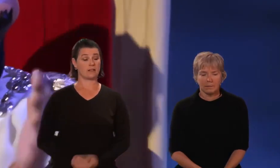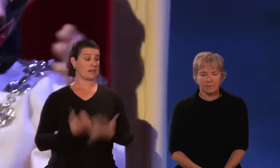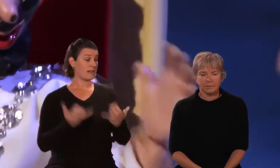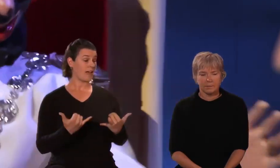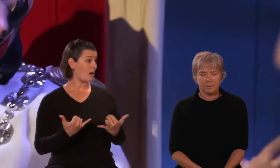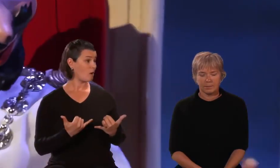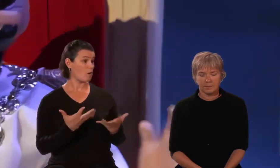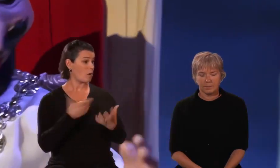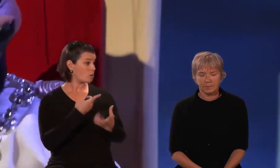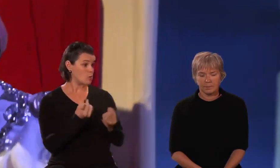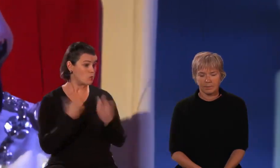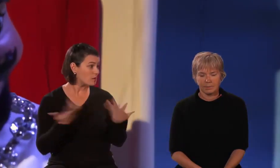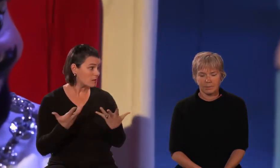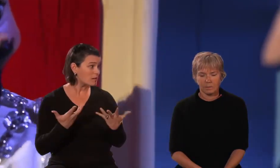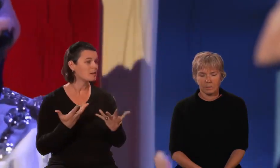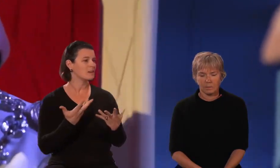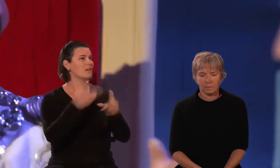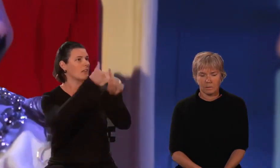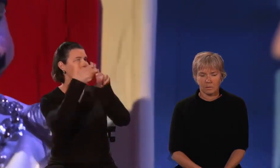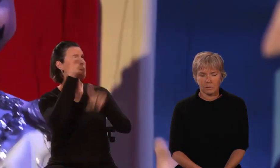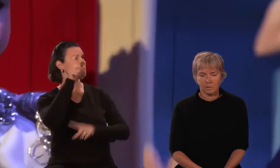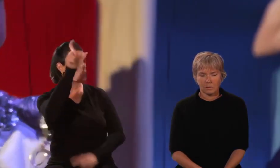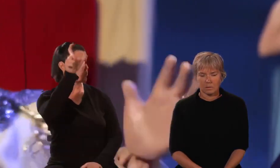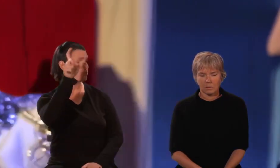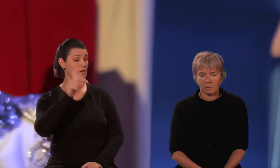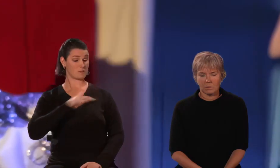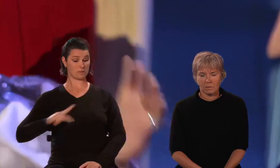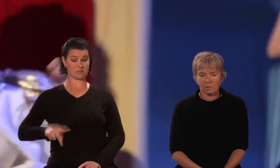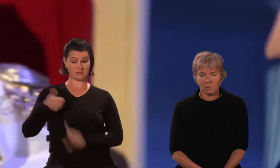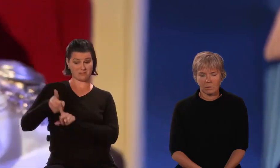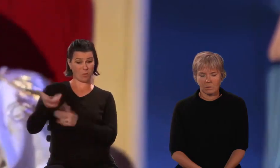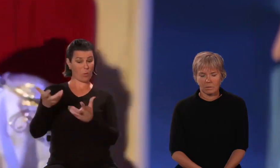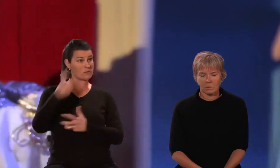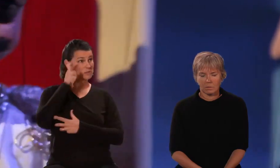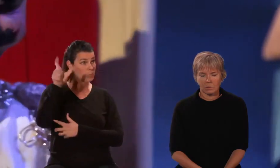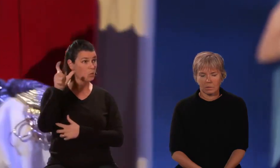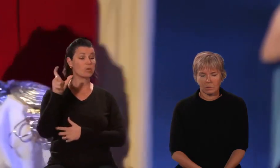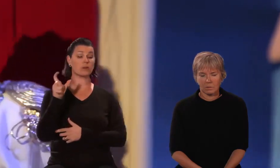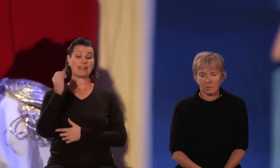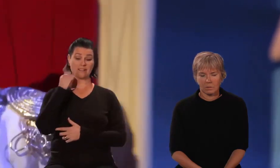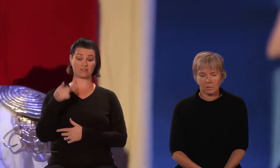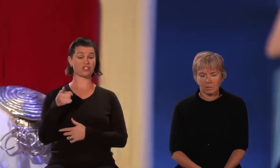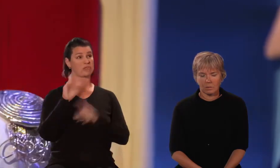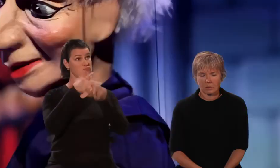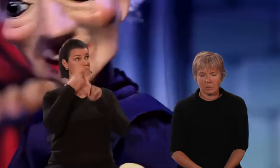is to get me the moon. The Princess Lenore wants the moon, and when she gets it, she will be well again.